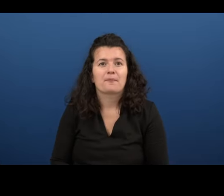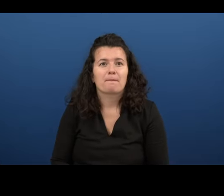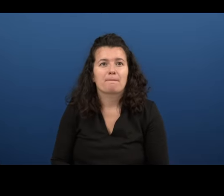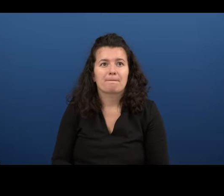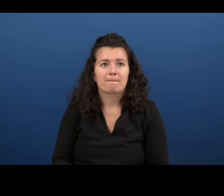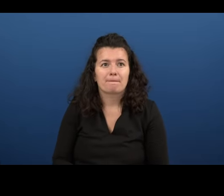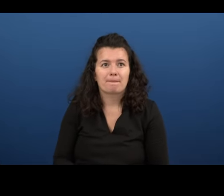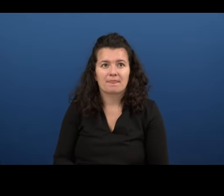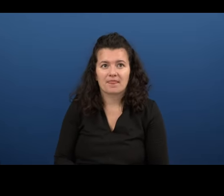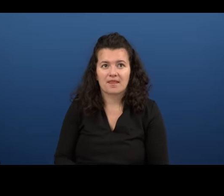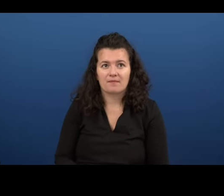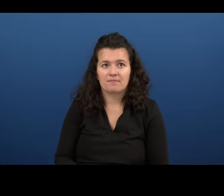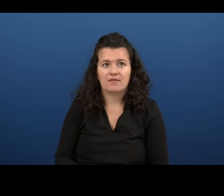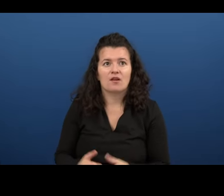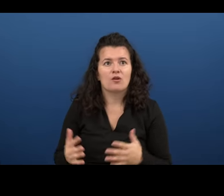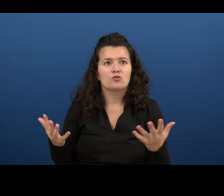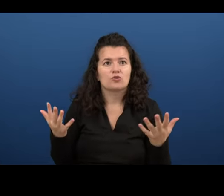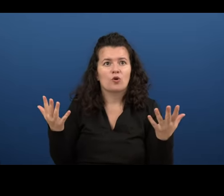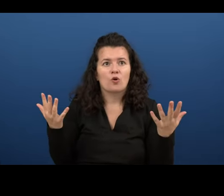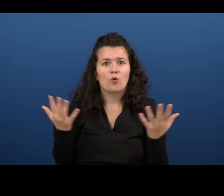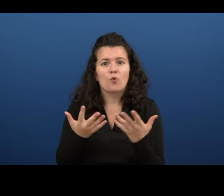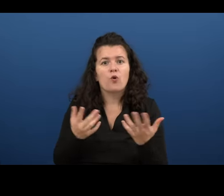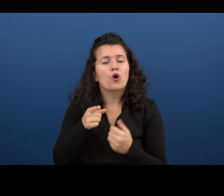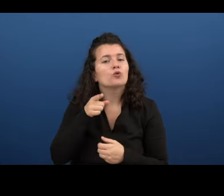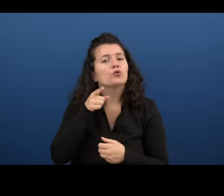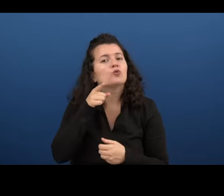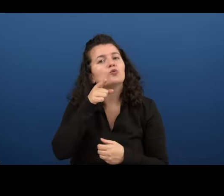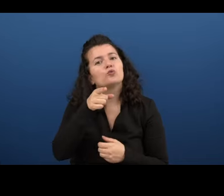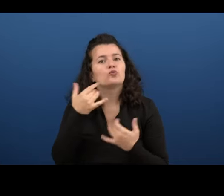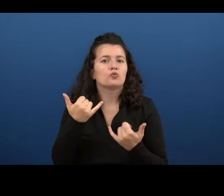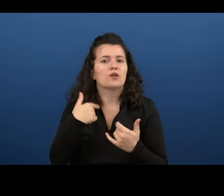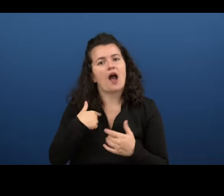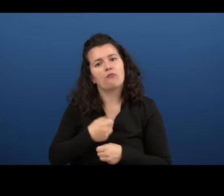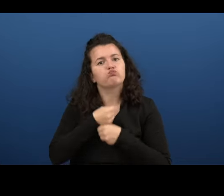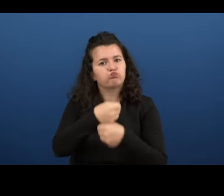entity you are representing here today. 11:28:23 So the question is, which type of